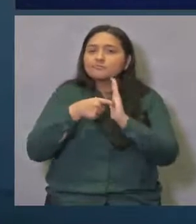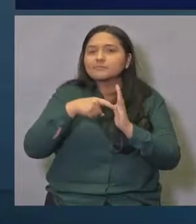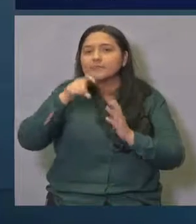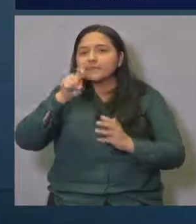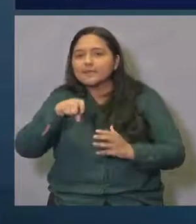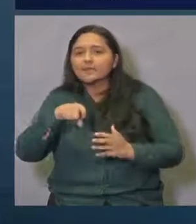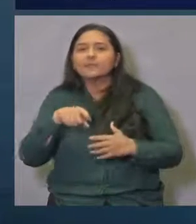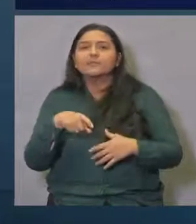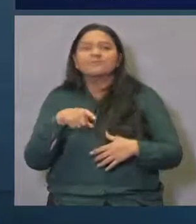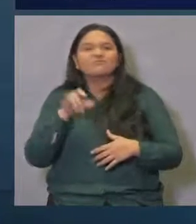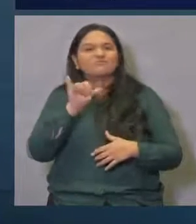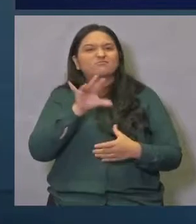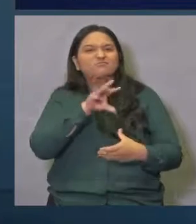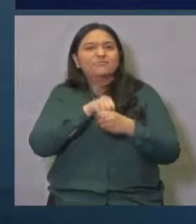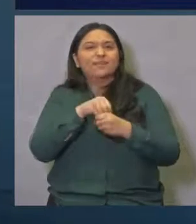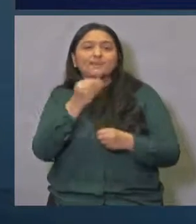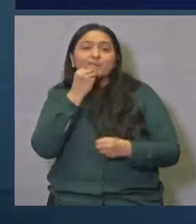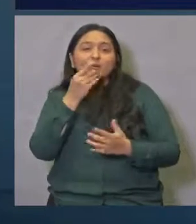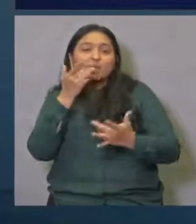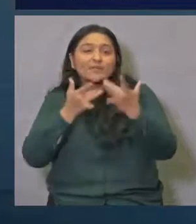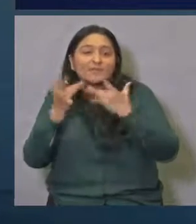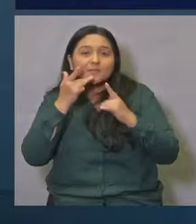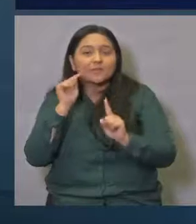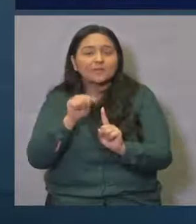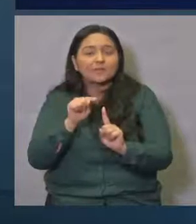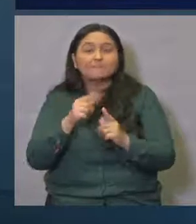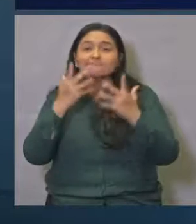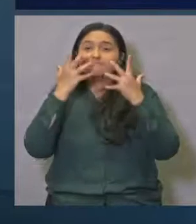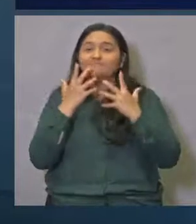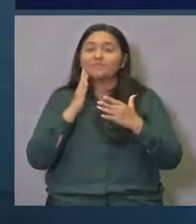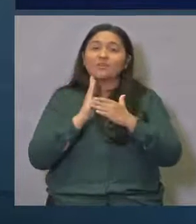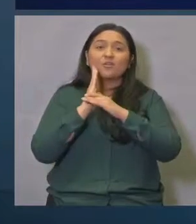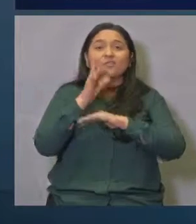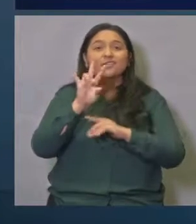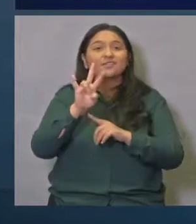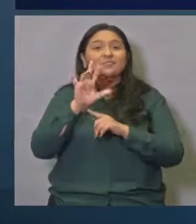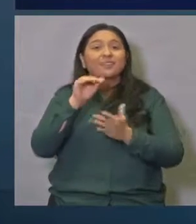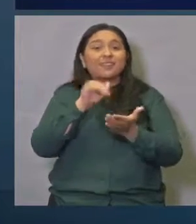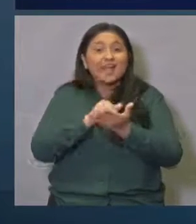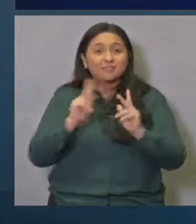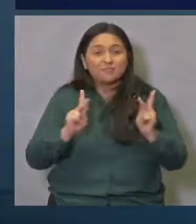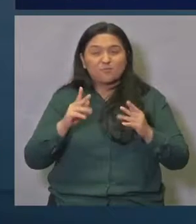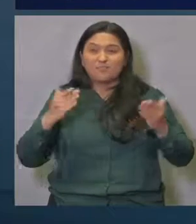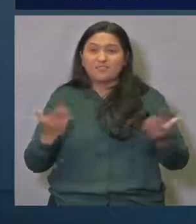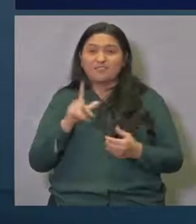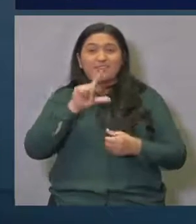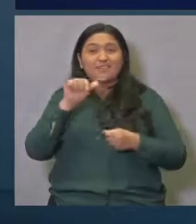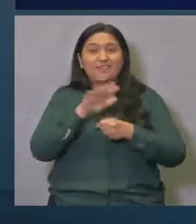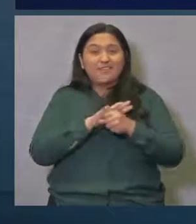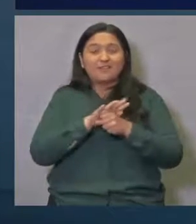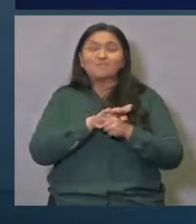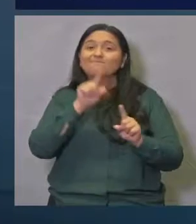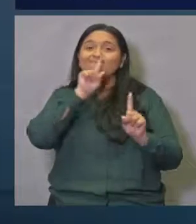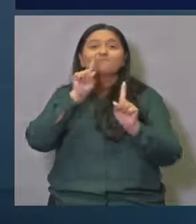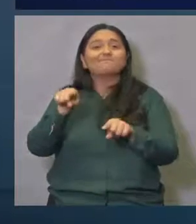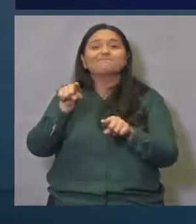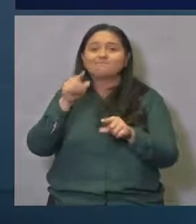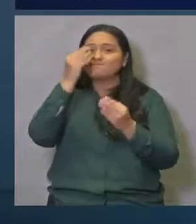DURING THE PANDEMIC RELATES TO FOOD INSECURITY.